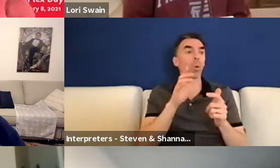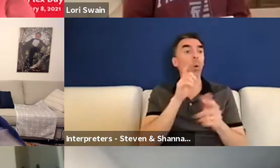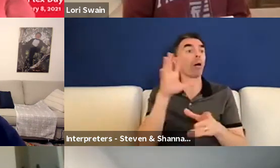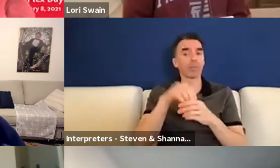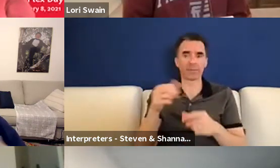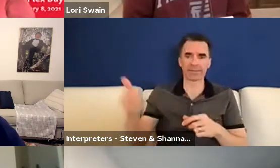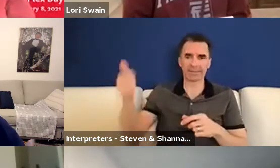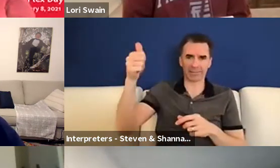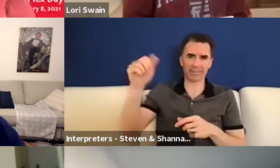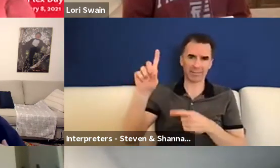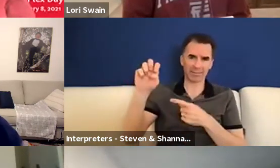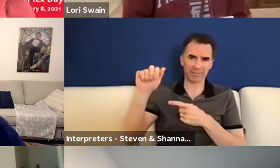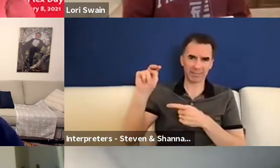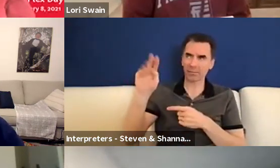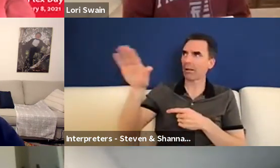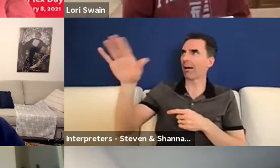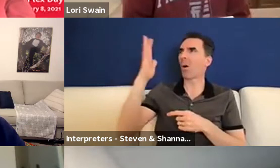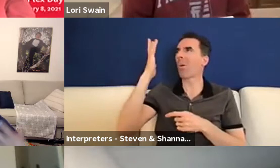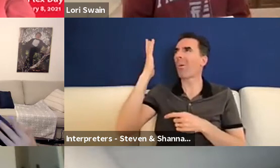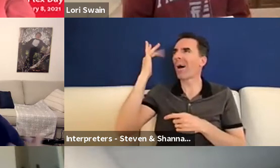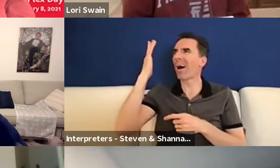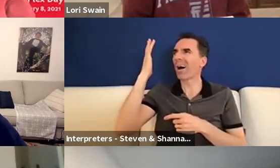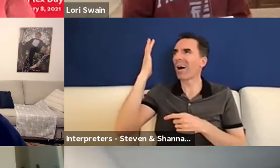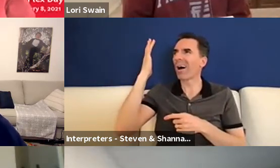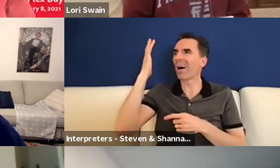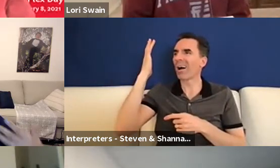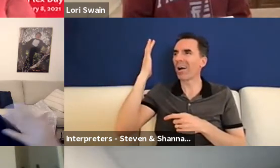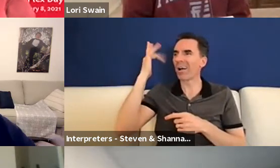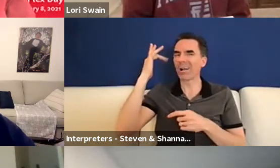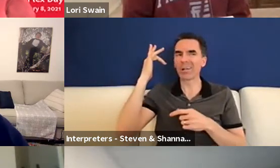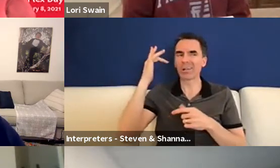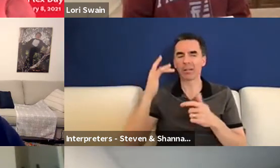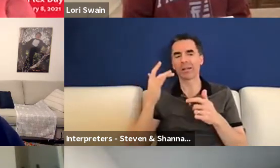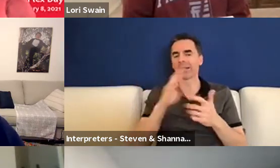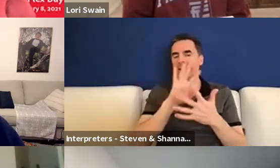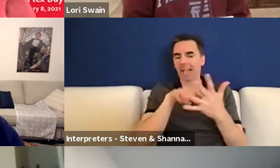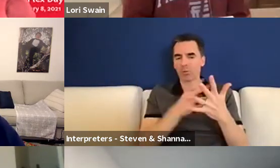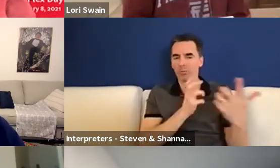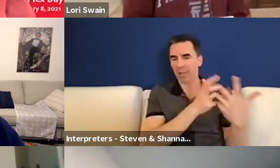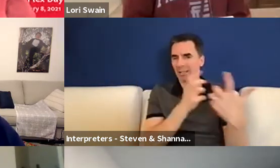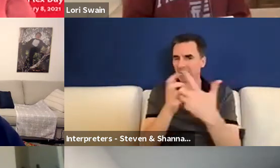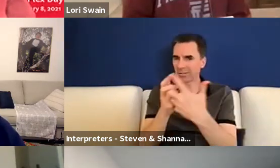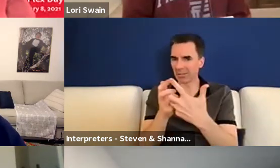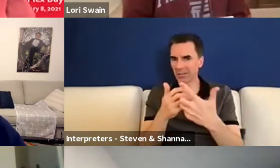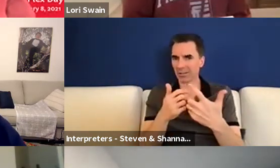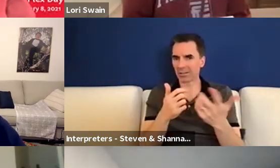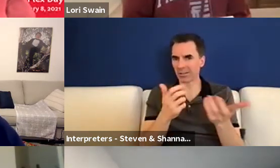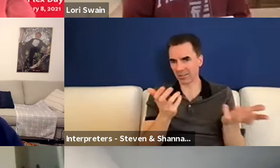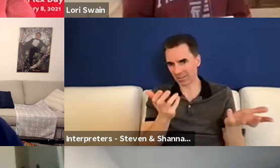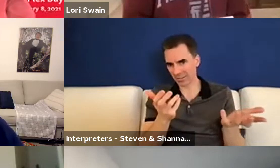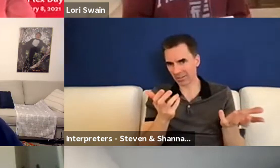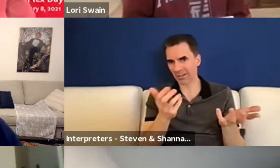to justify why you're offering a class when they are without messing up the student's progress and wanting to complete whatever